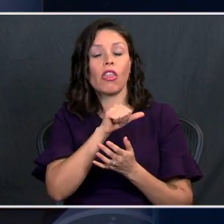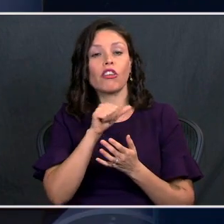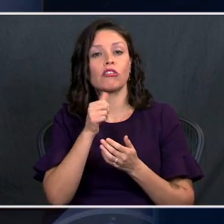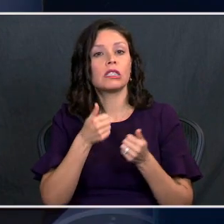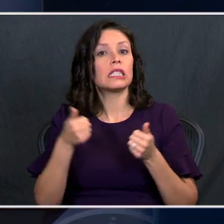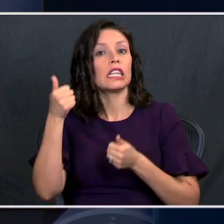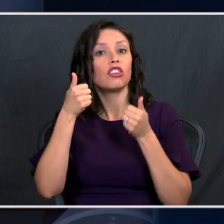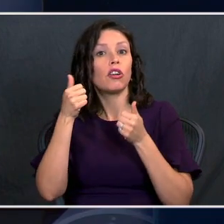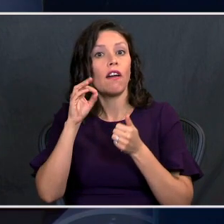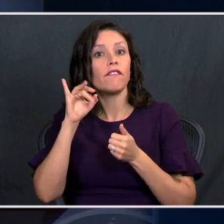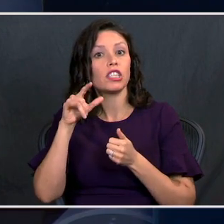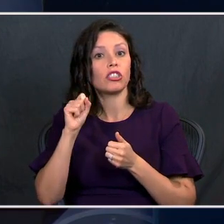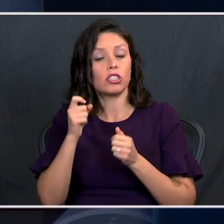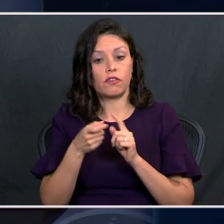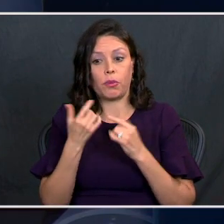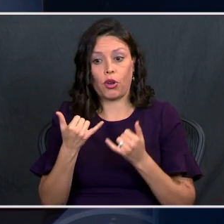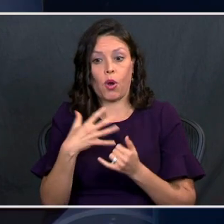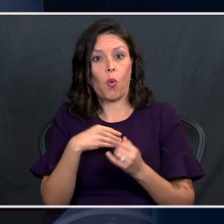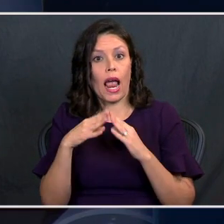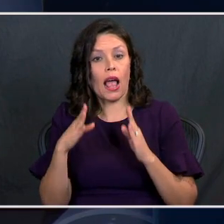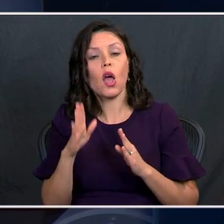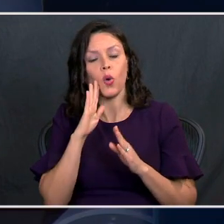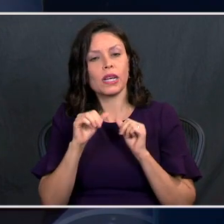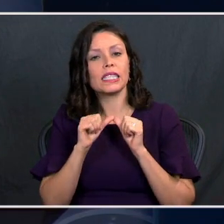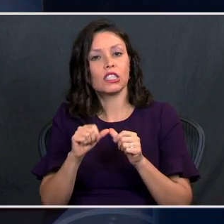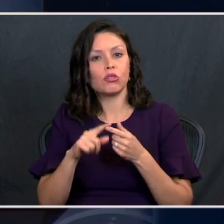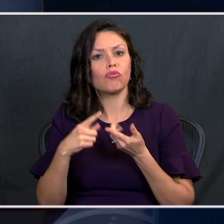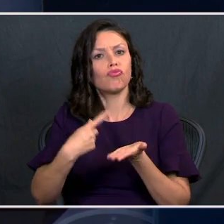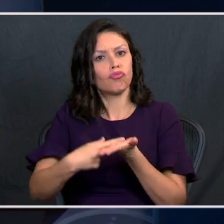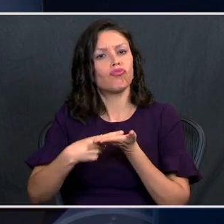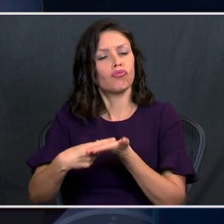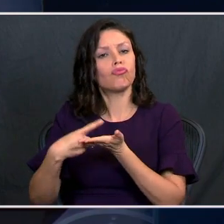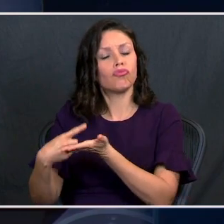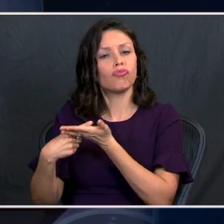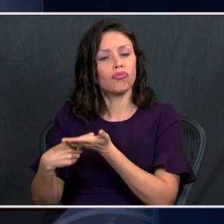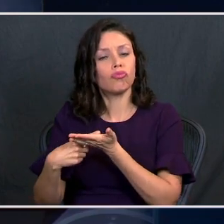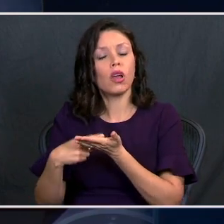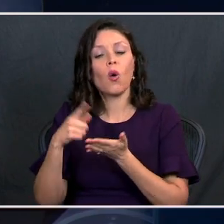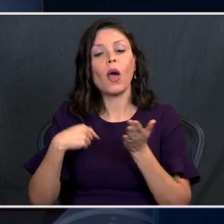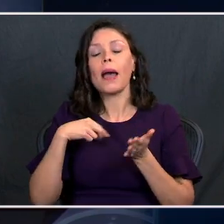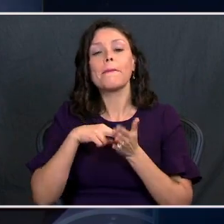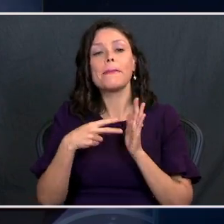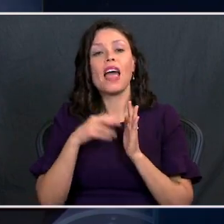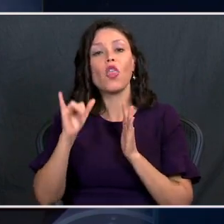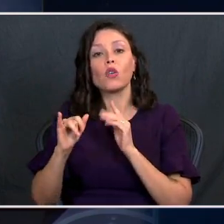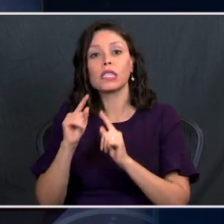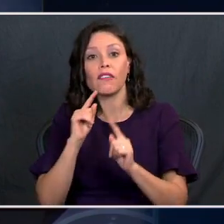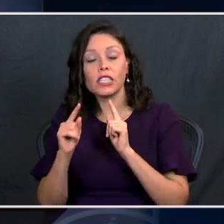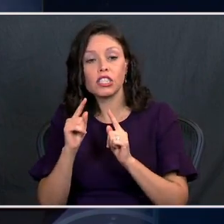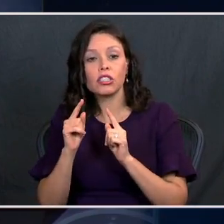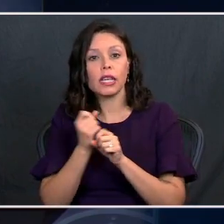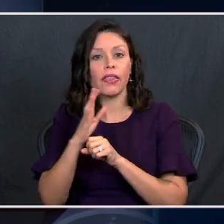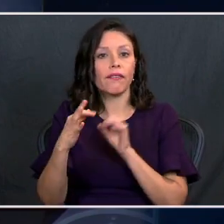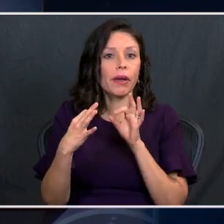from the current White House. And we'll continue to do that. And what I meant was those conversations -- getting their feedback about what they think